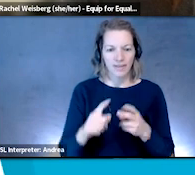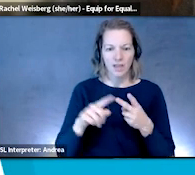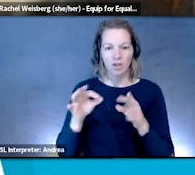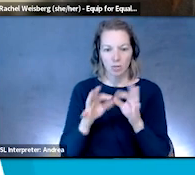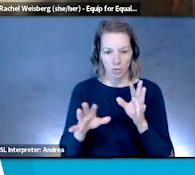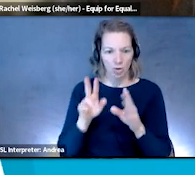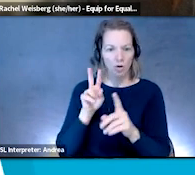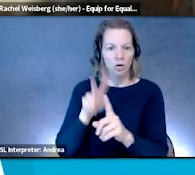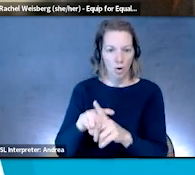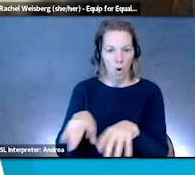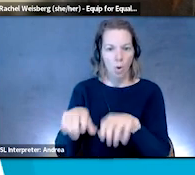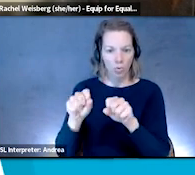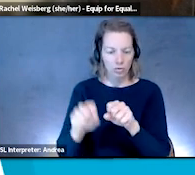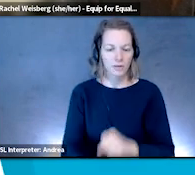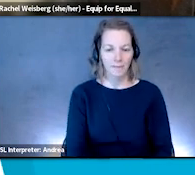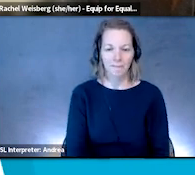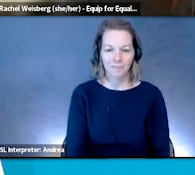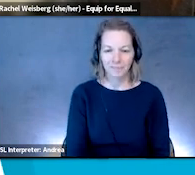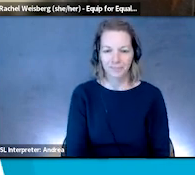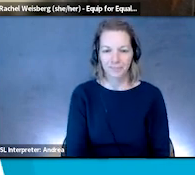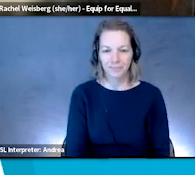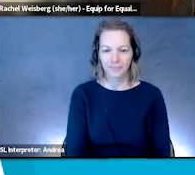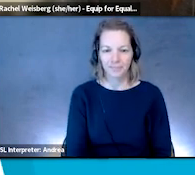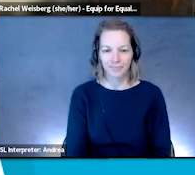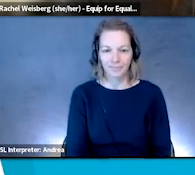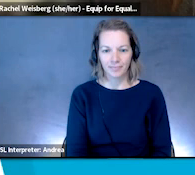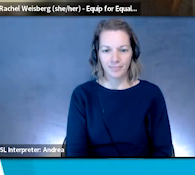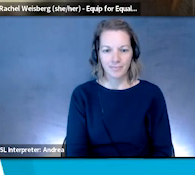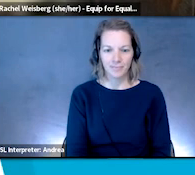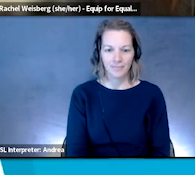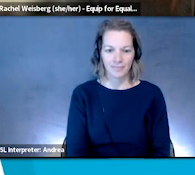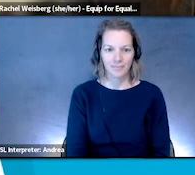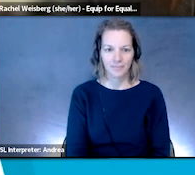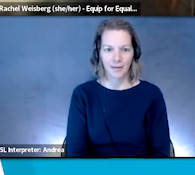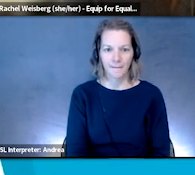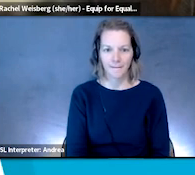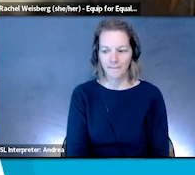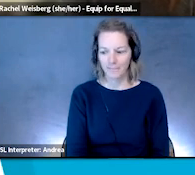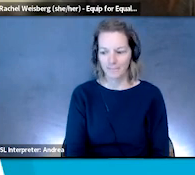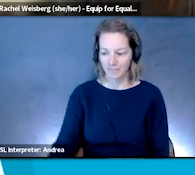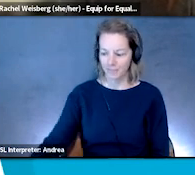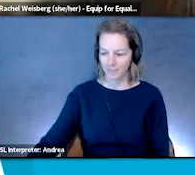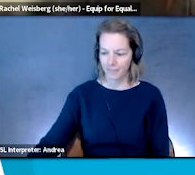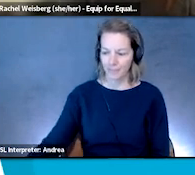SOME OF THE ISSUES. SORRY. QUICK MOMENT. I THINK I